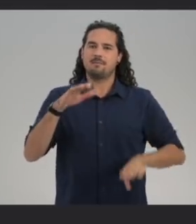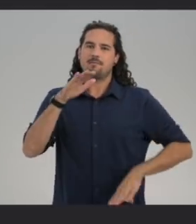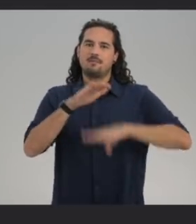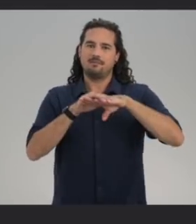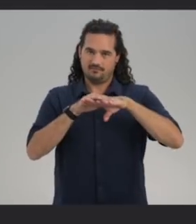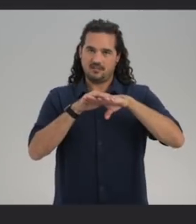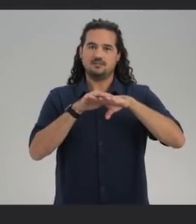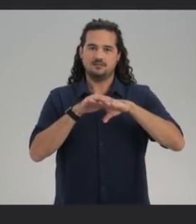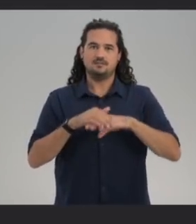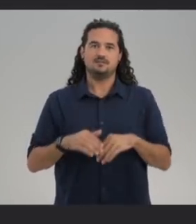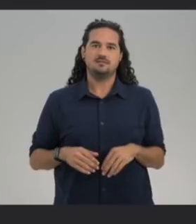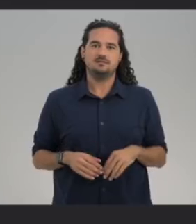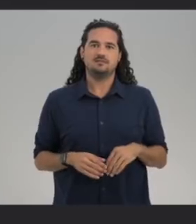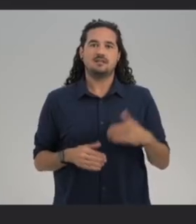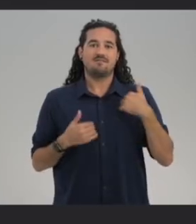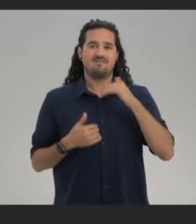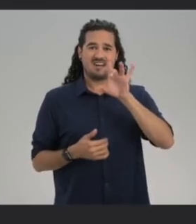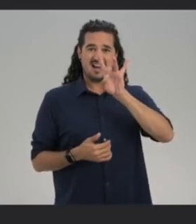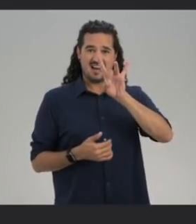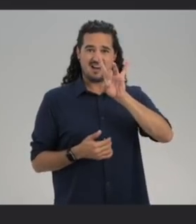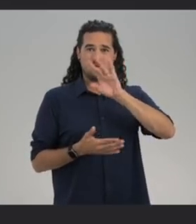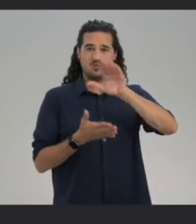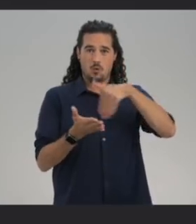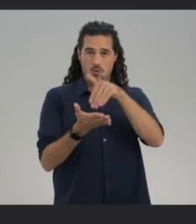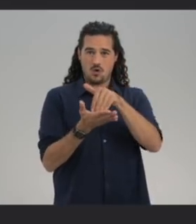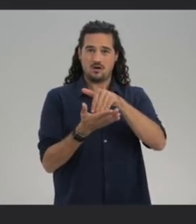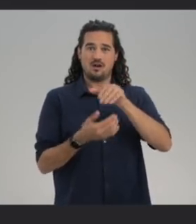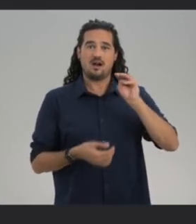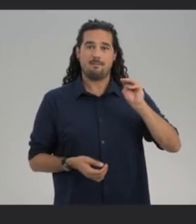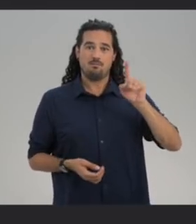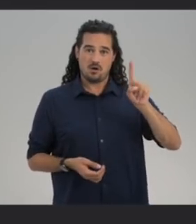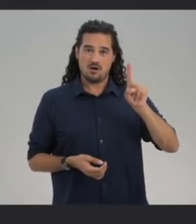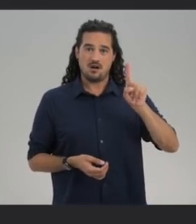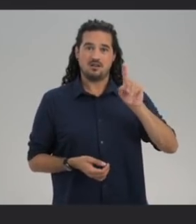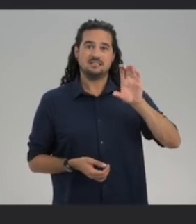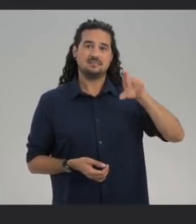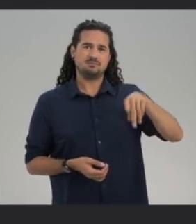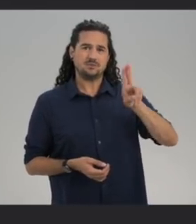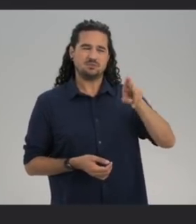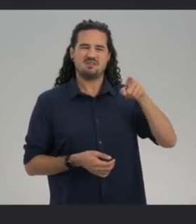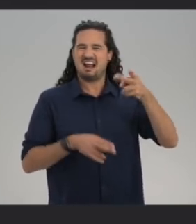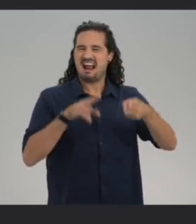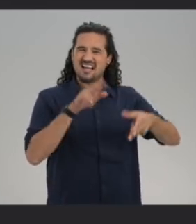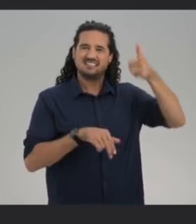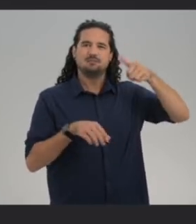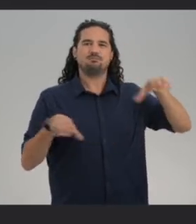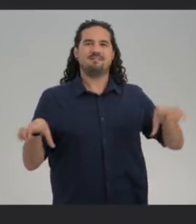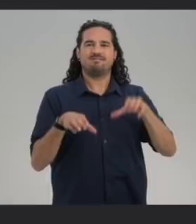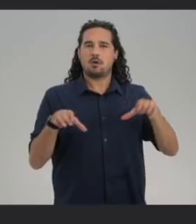Altogether, the 8-core CPU in M1 is by far the highest-performance CPU we've ever created.